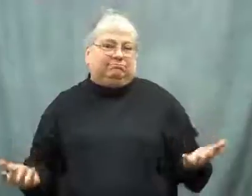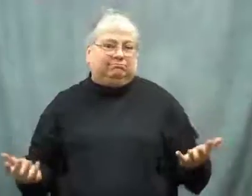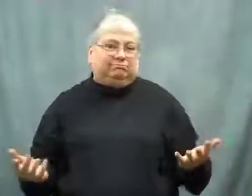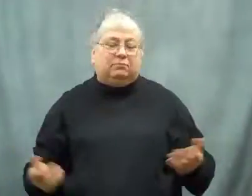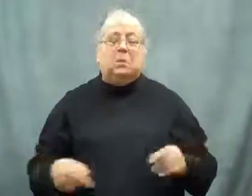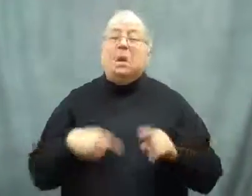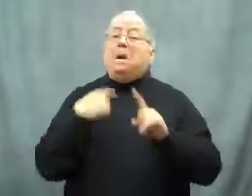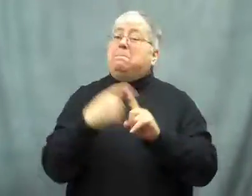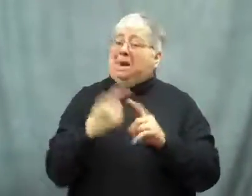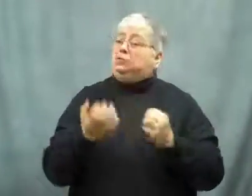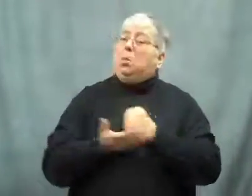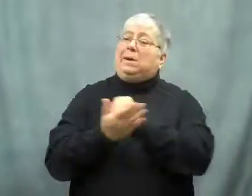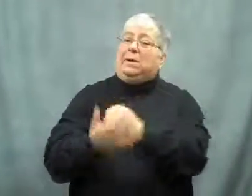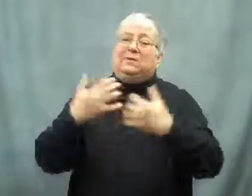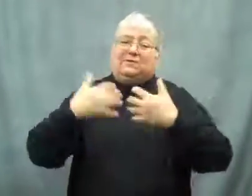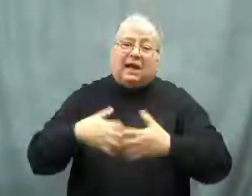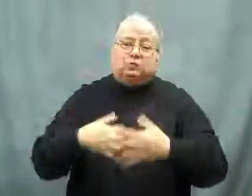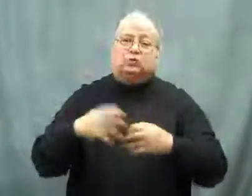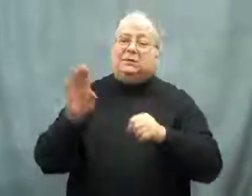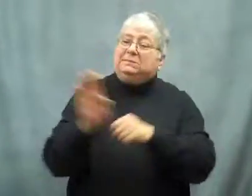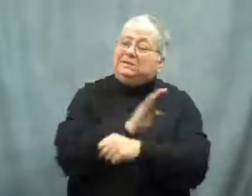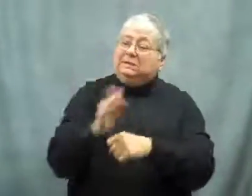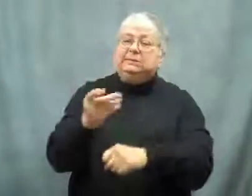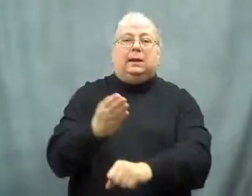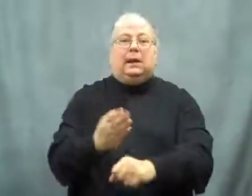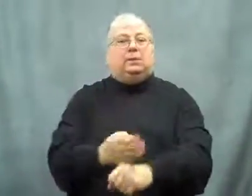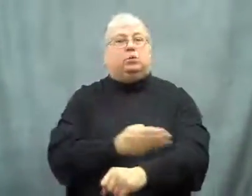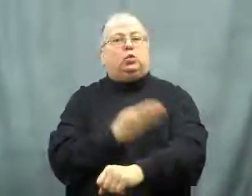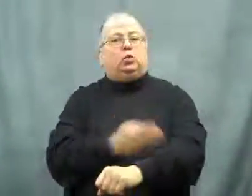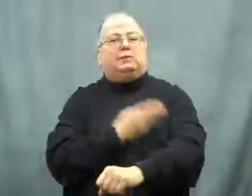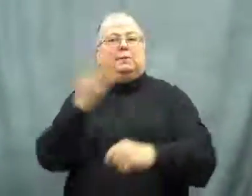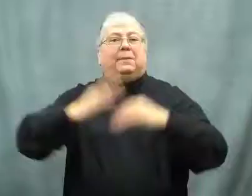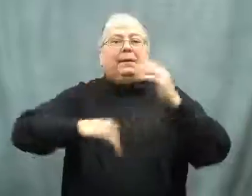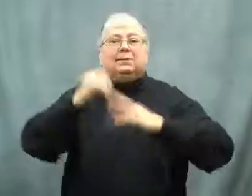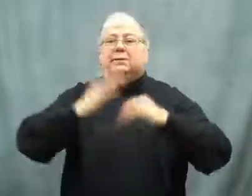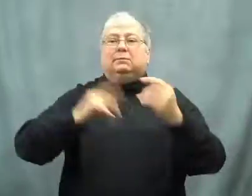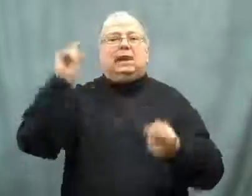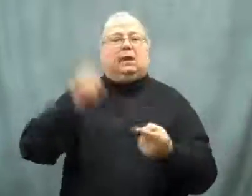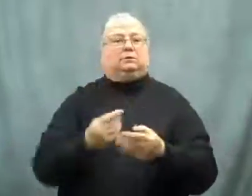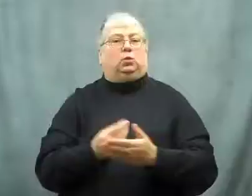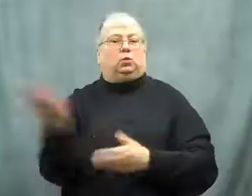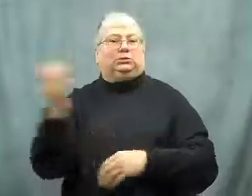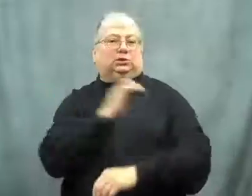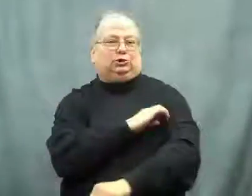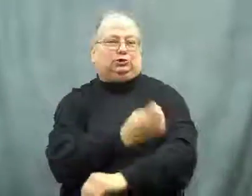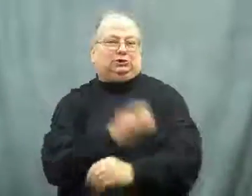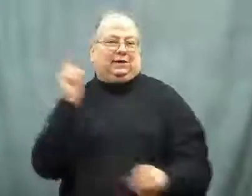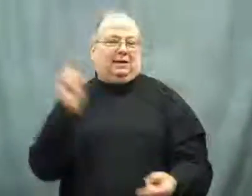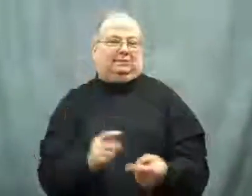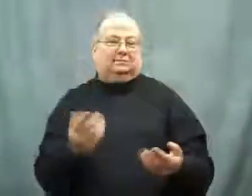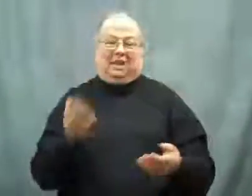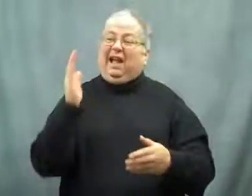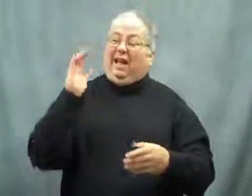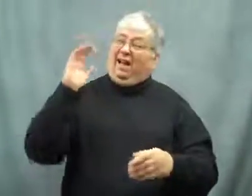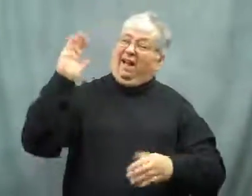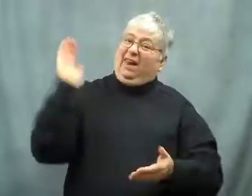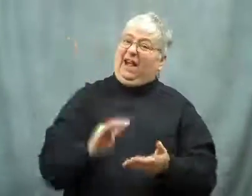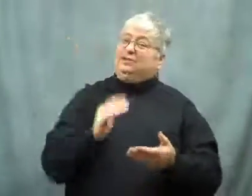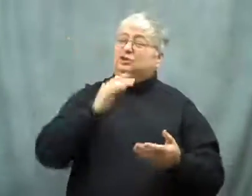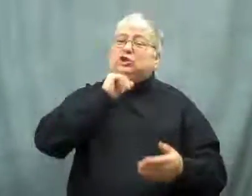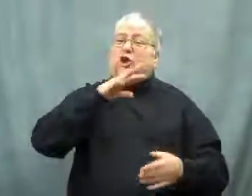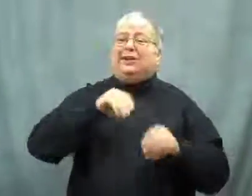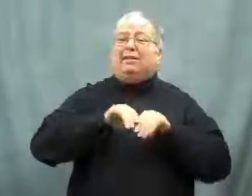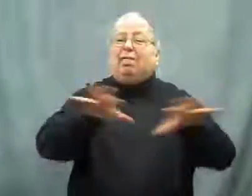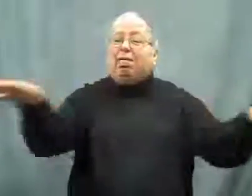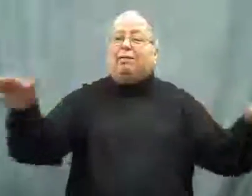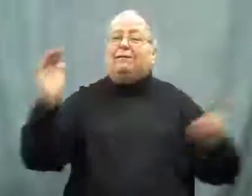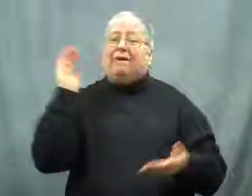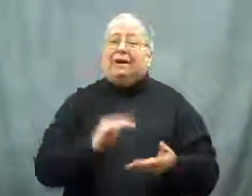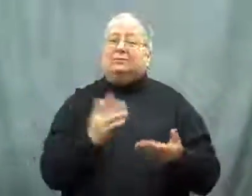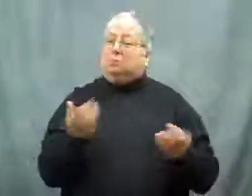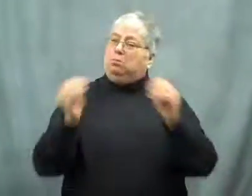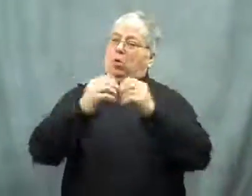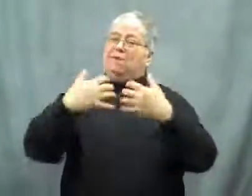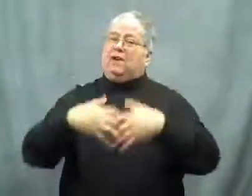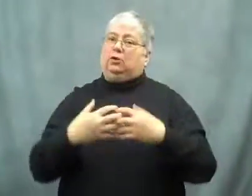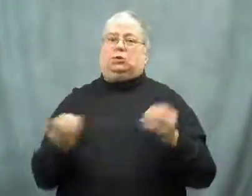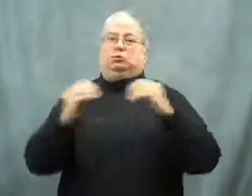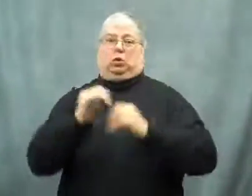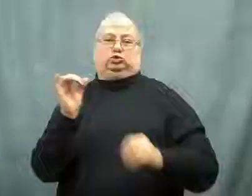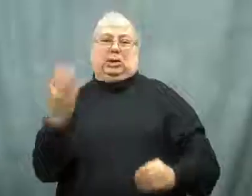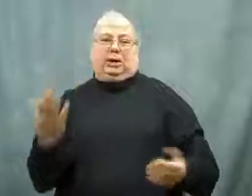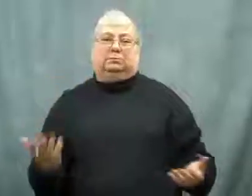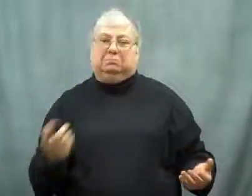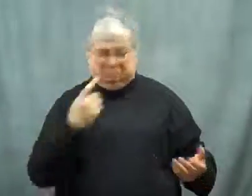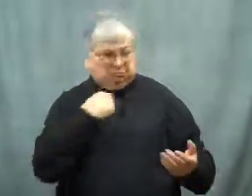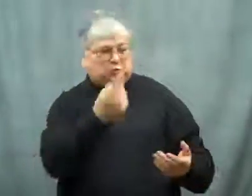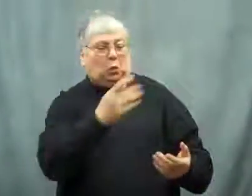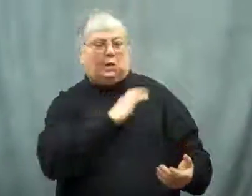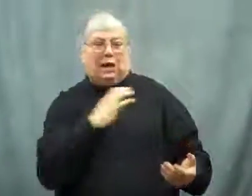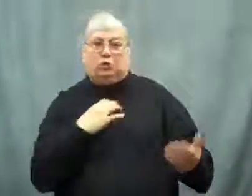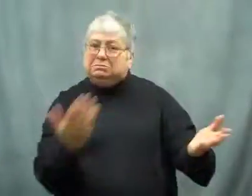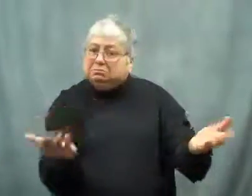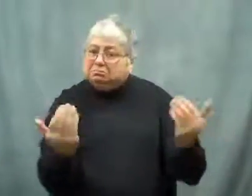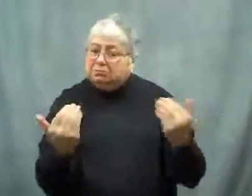Factories, buildings and homes should be helped to save energy.